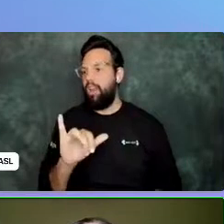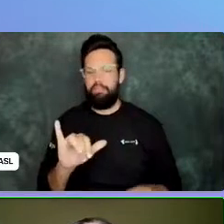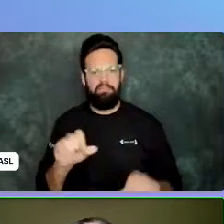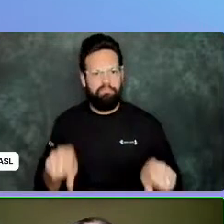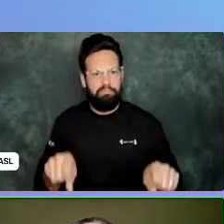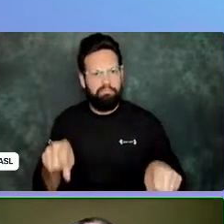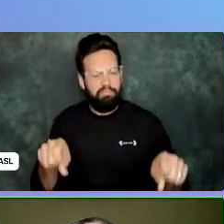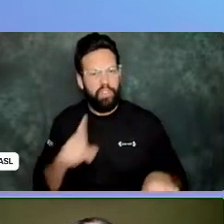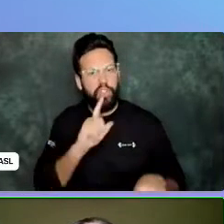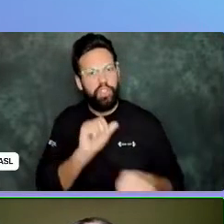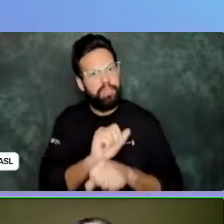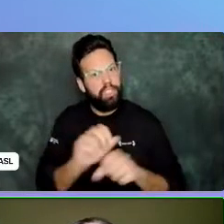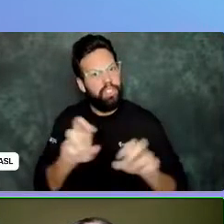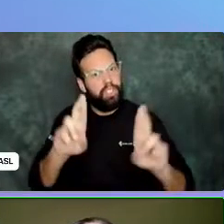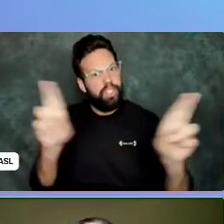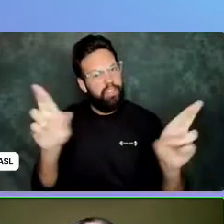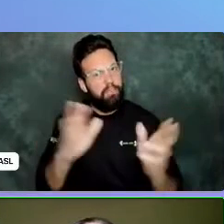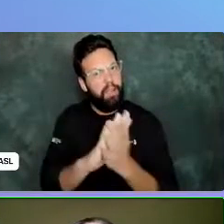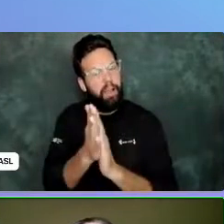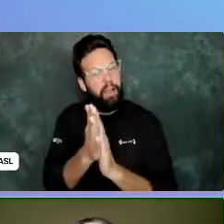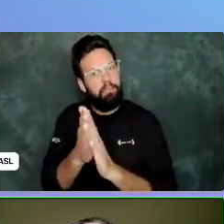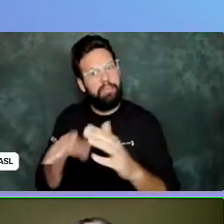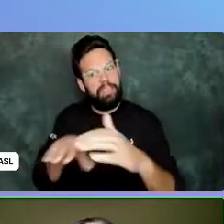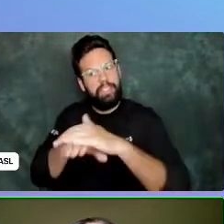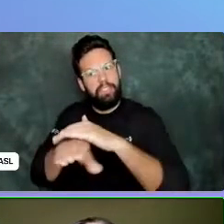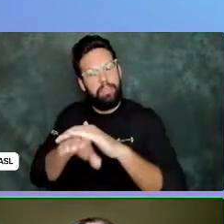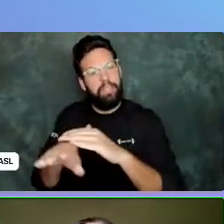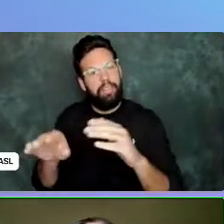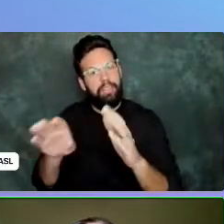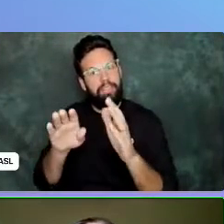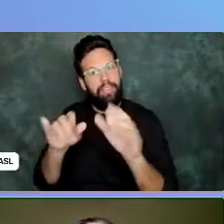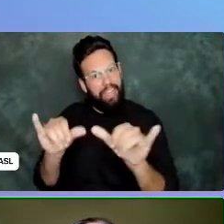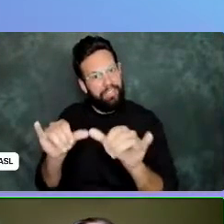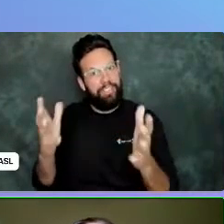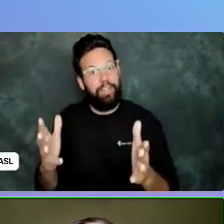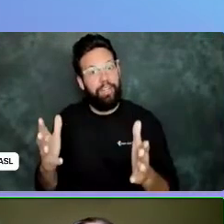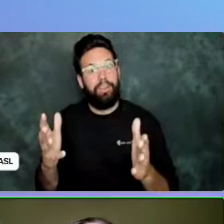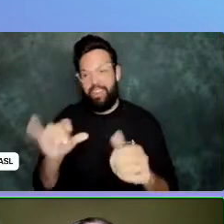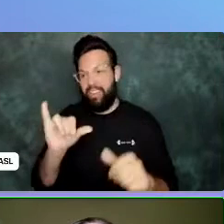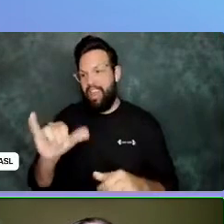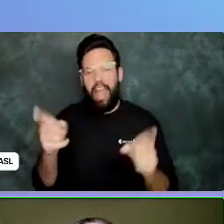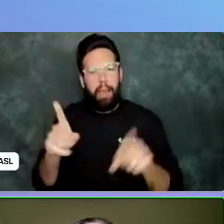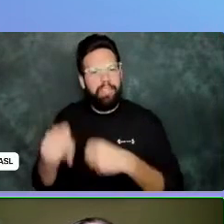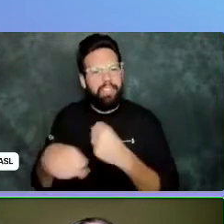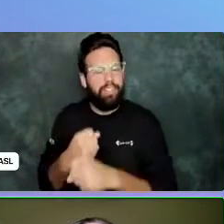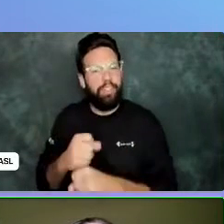after that. So with felt like that, I I could finally get a career change to accessibility become an career and I did